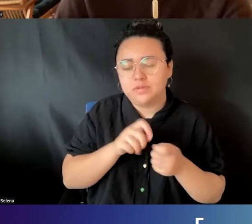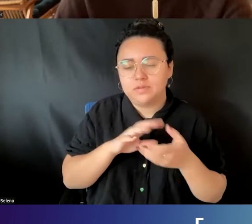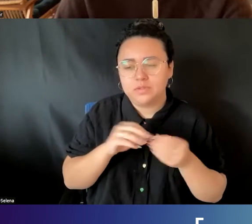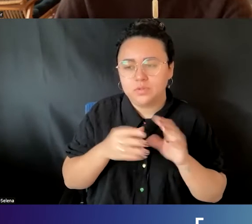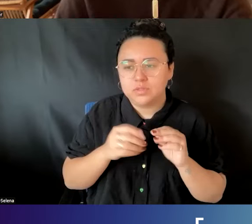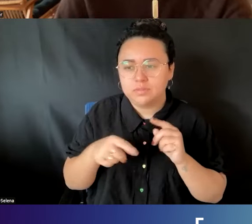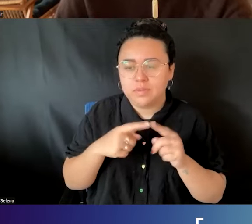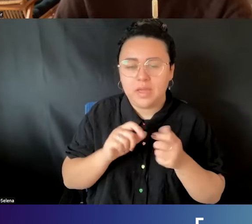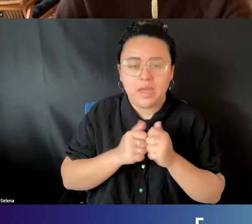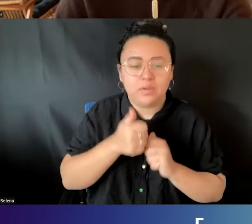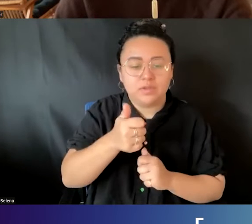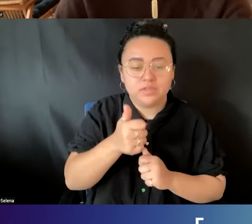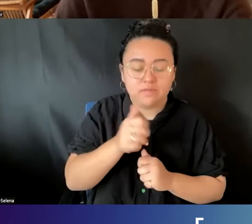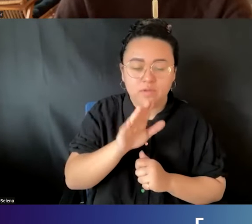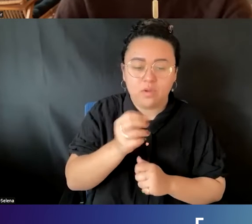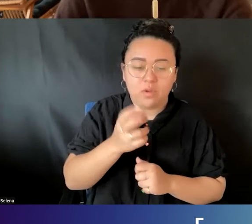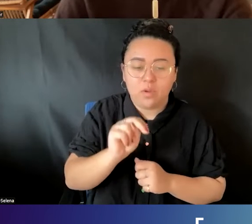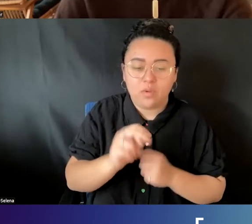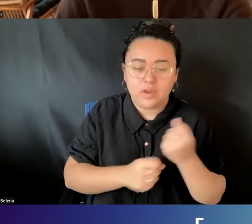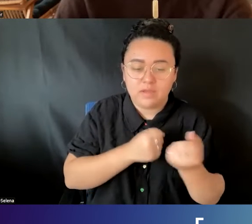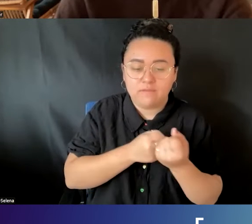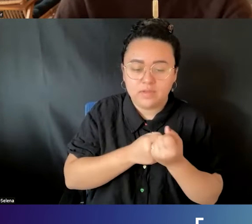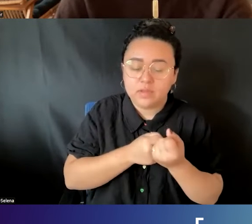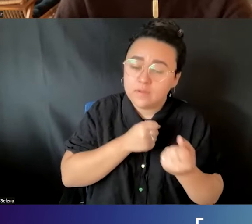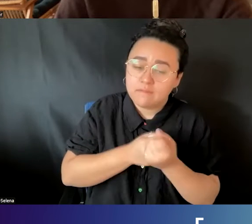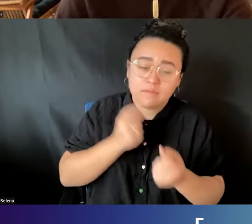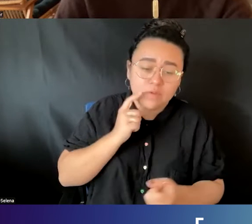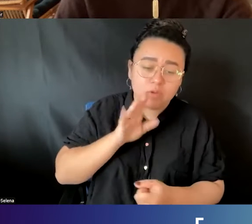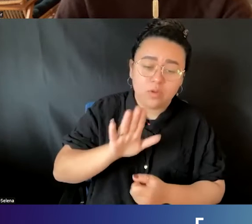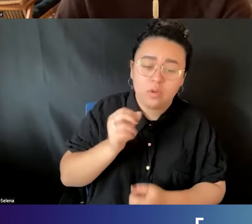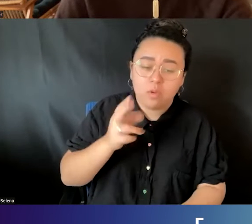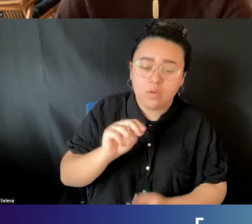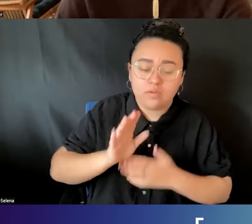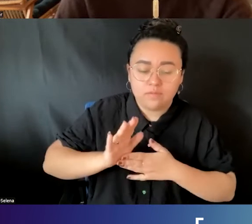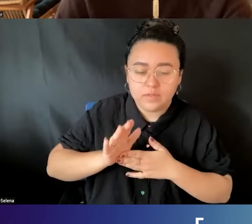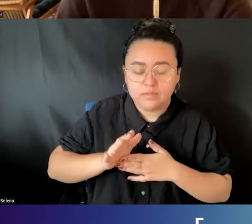You advocated on behalf of your own films in the distribution process.